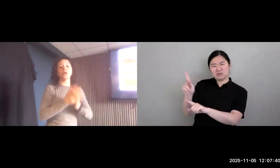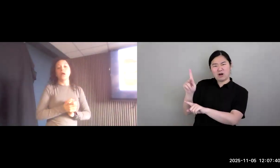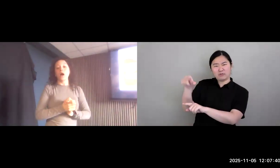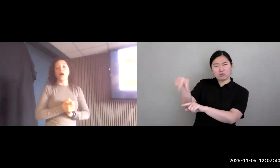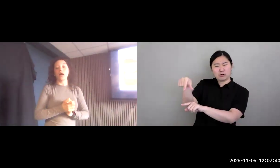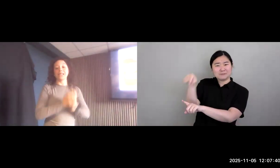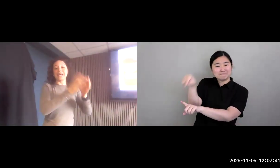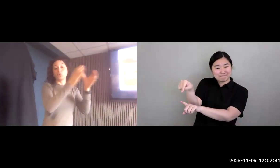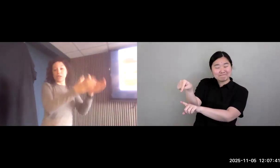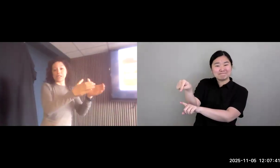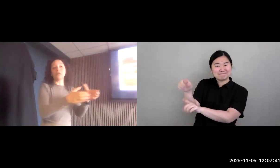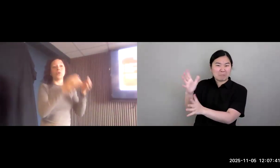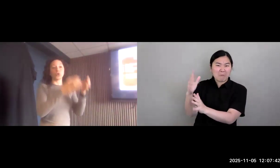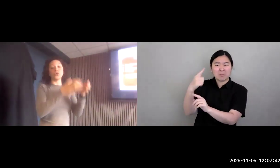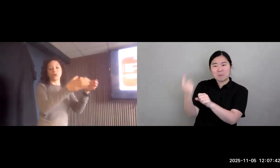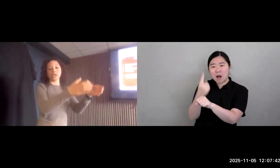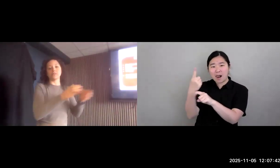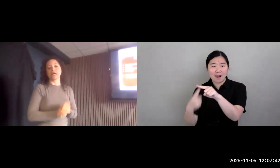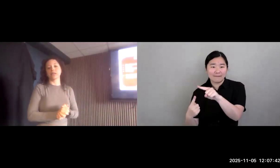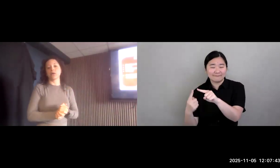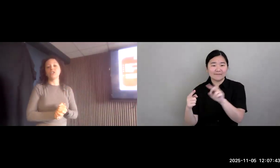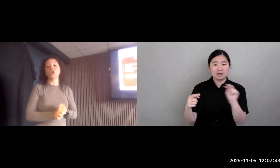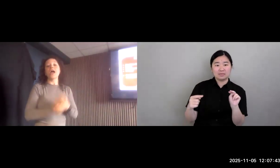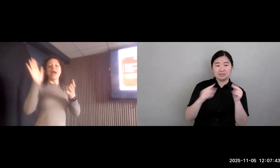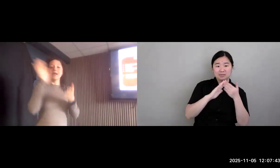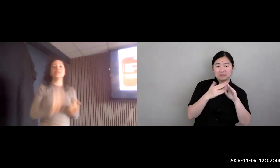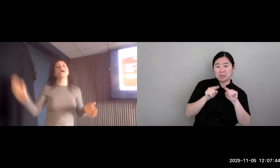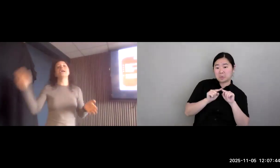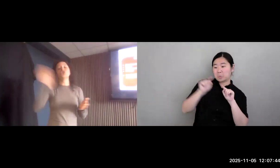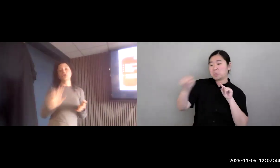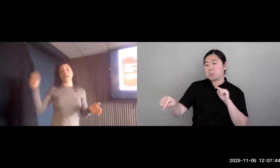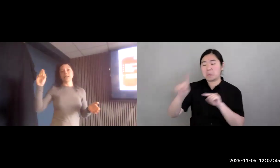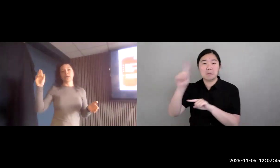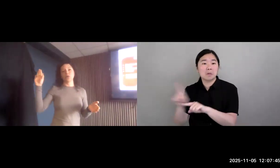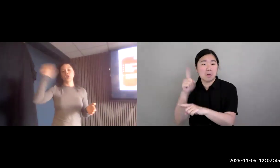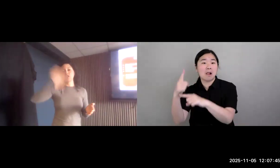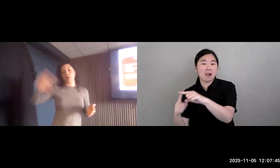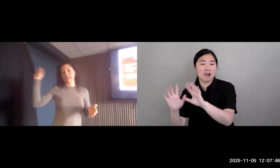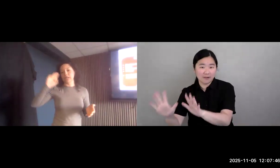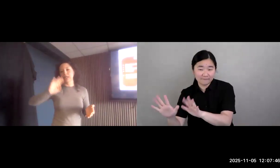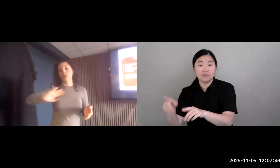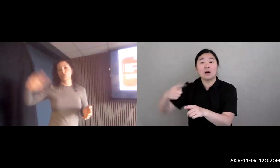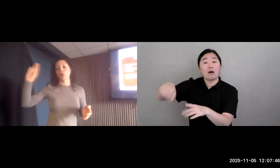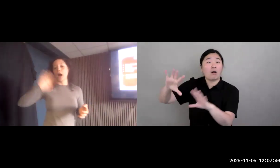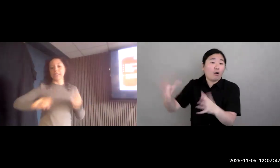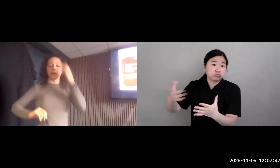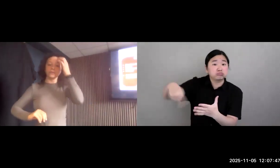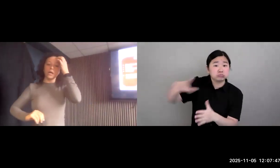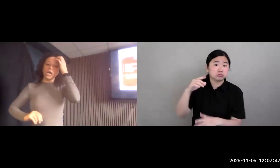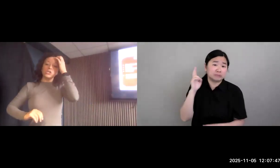KQSL, or Kufur Qassem Sign Language and the National Sign Language, IsraelI Sign Language, or ISL.